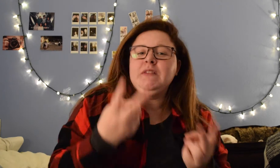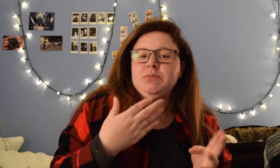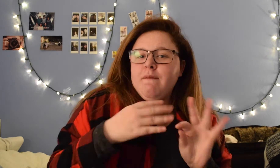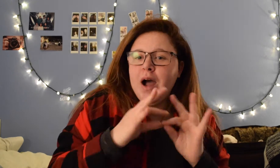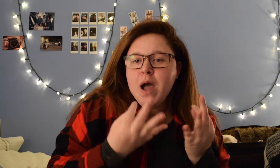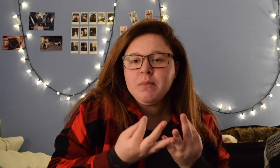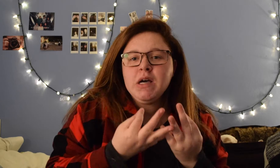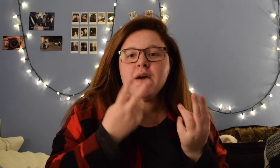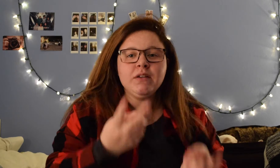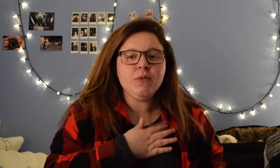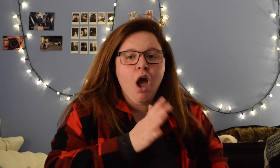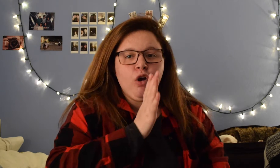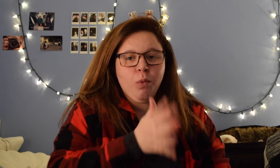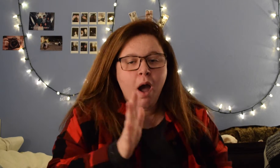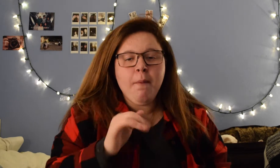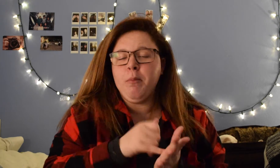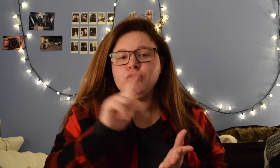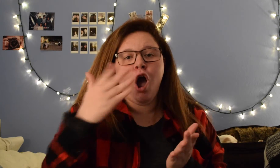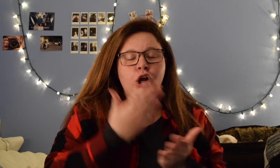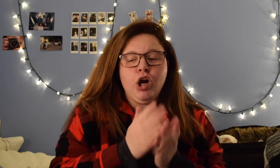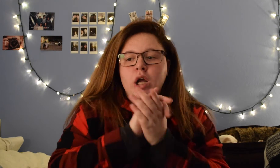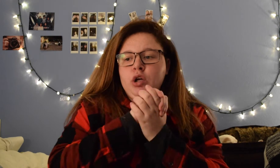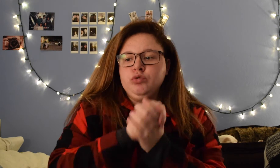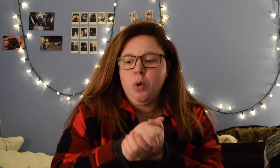I was just visiting my family and grandma. It was all good